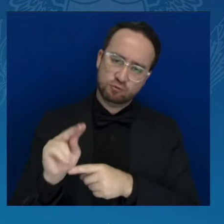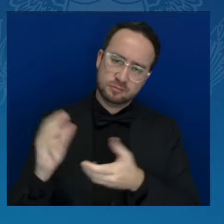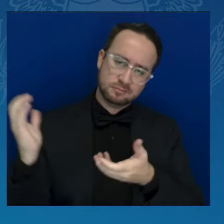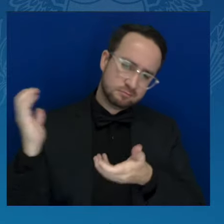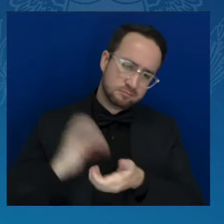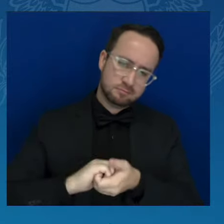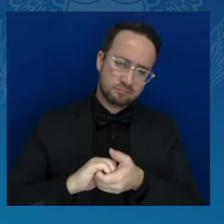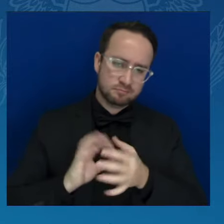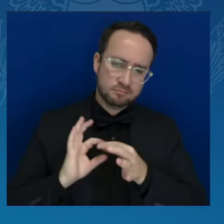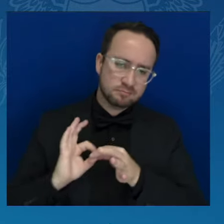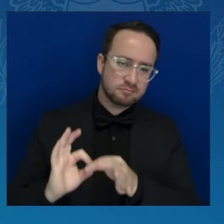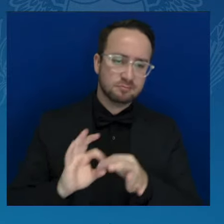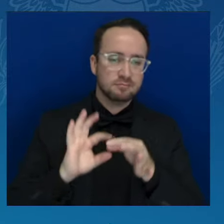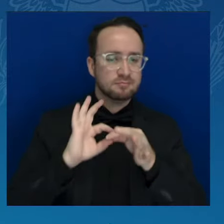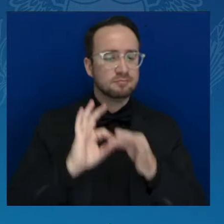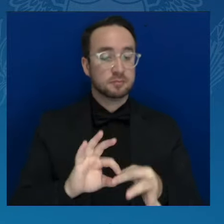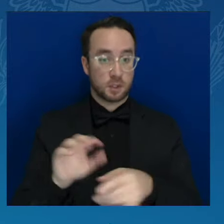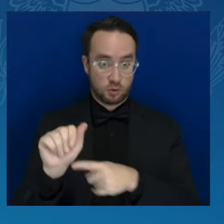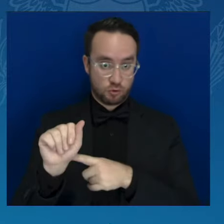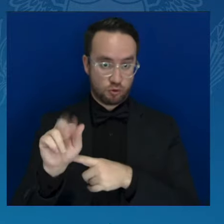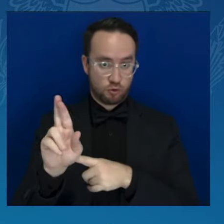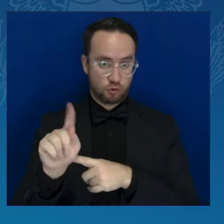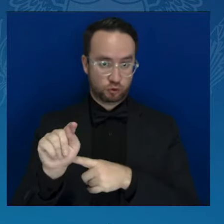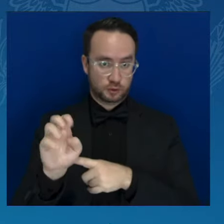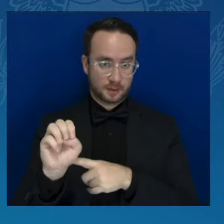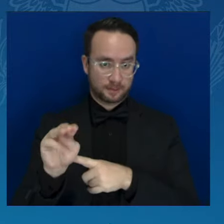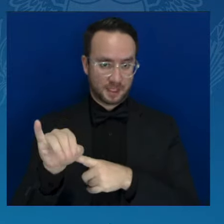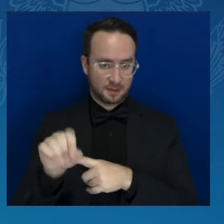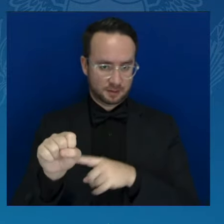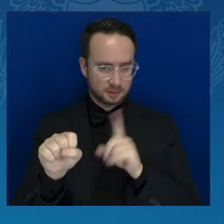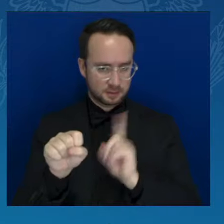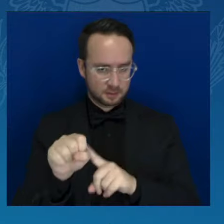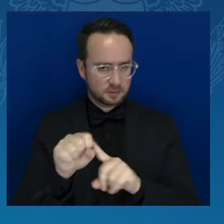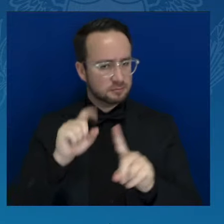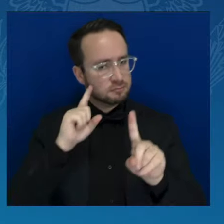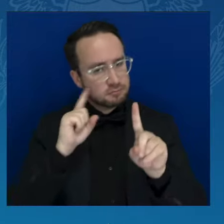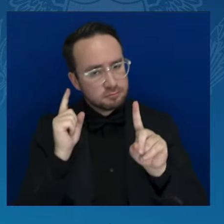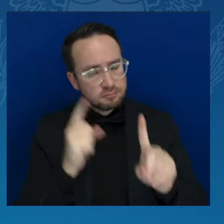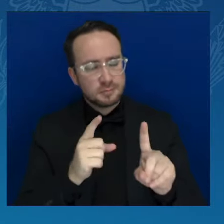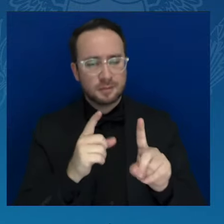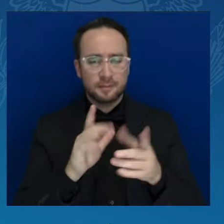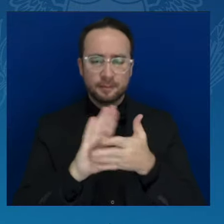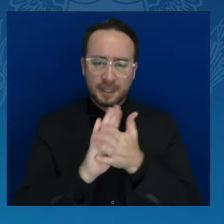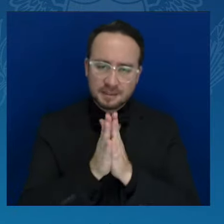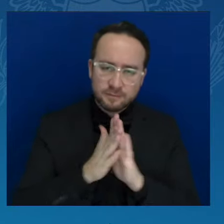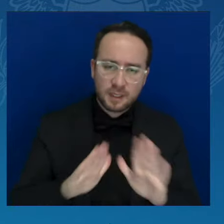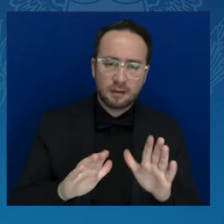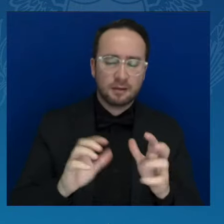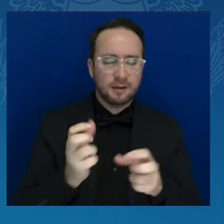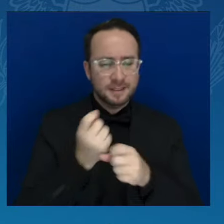You heard the Vice President say this When this council first met just two years ago, we had about a dozen countries participating